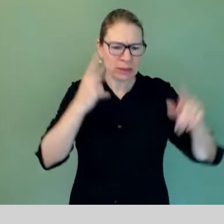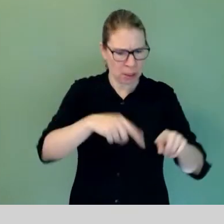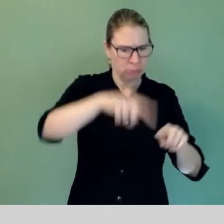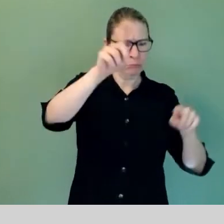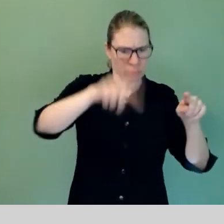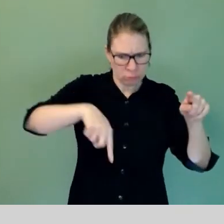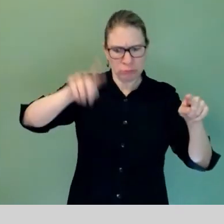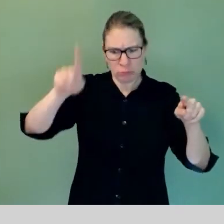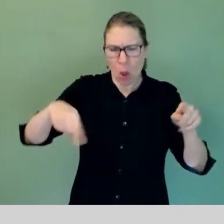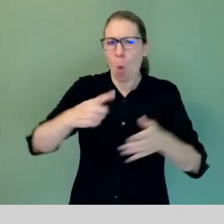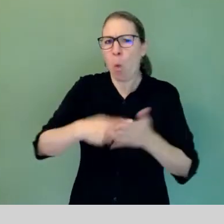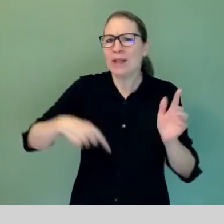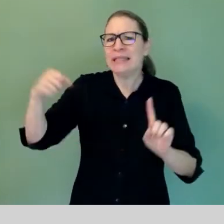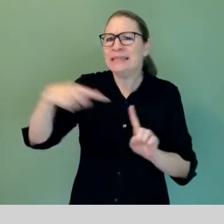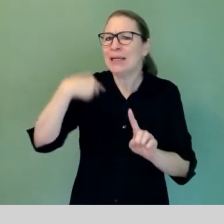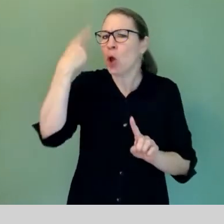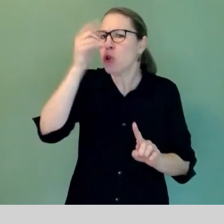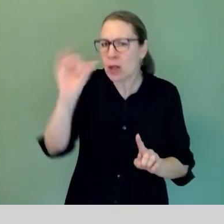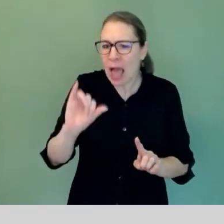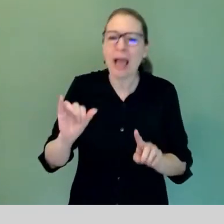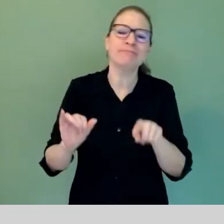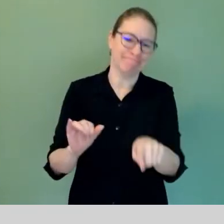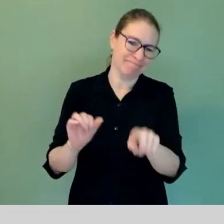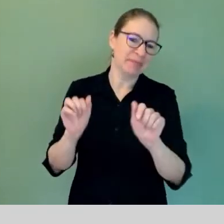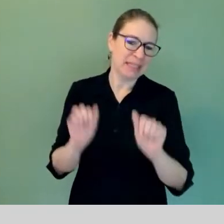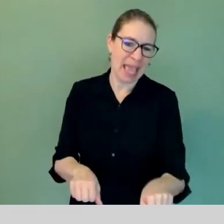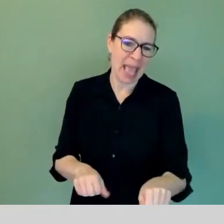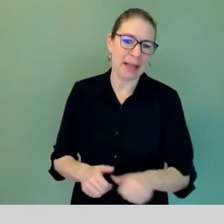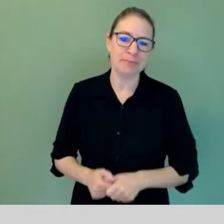Do you just want to see how your signals look? You can do that as well.